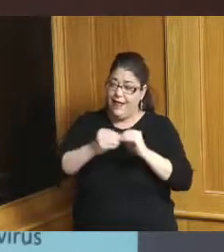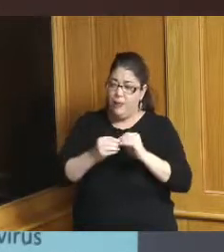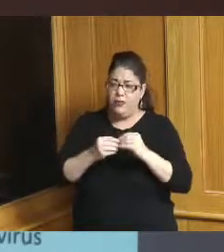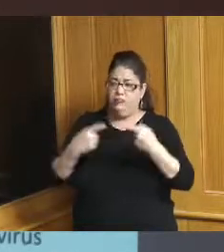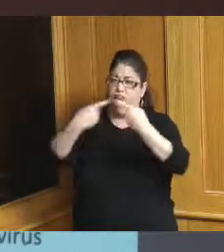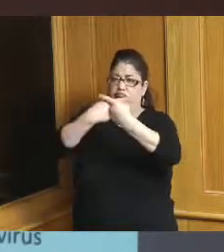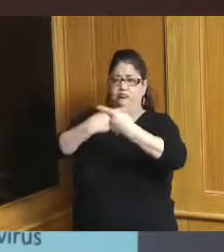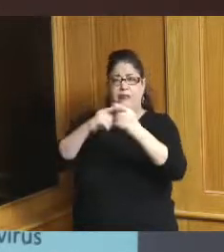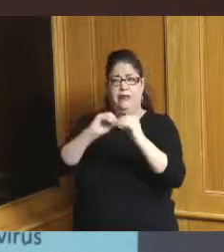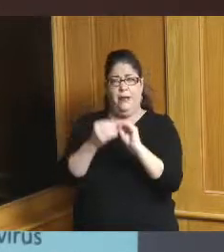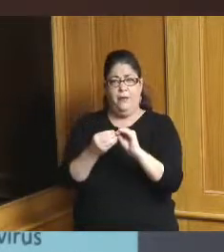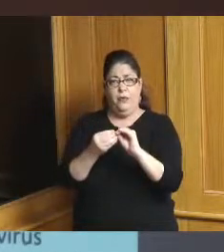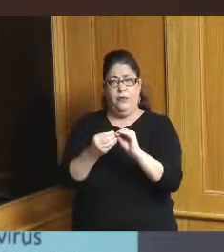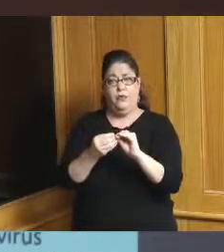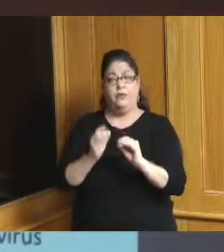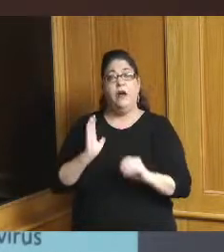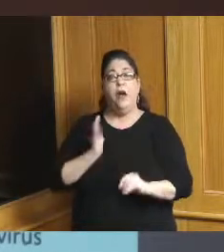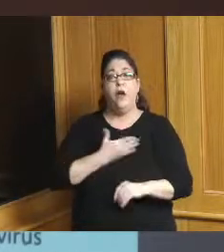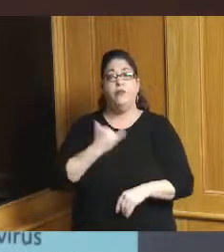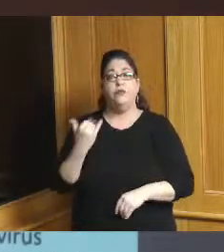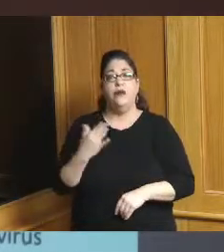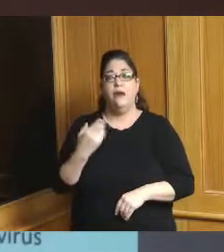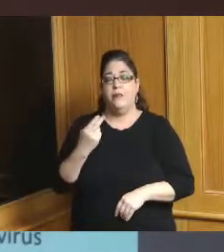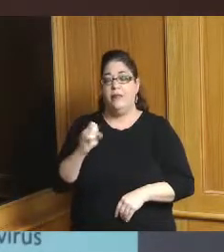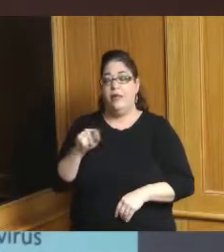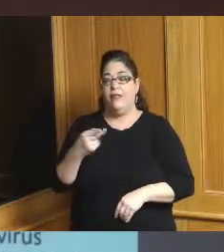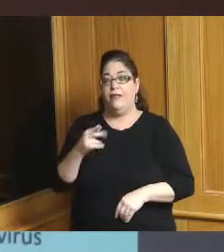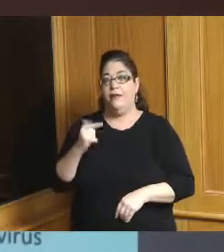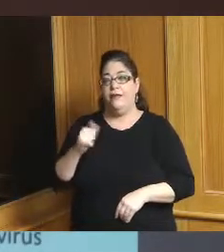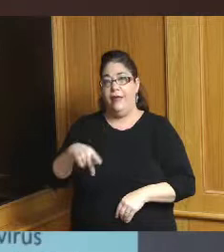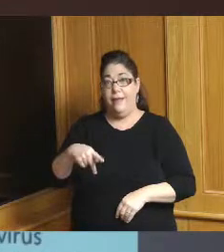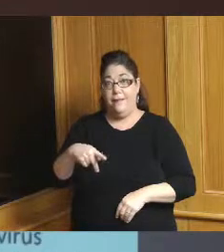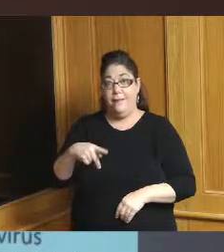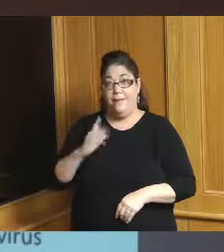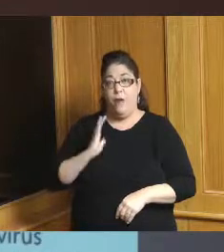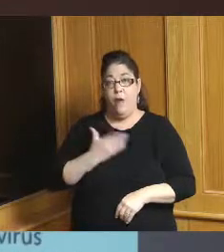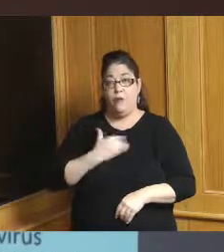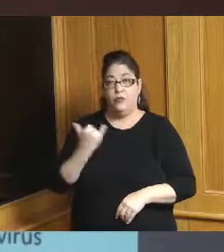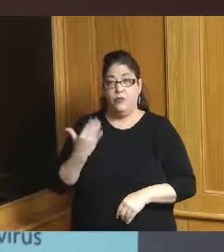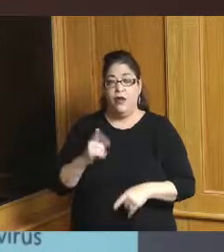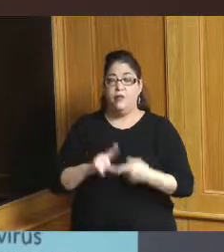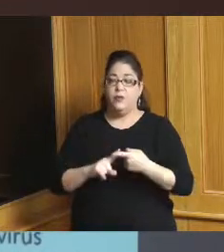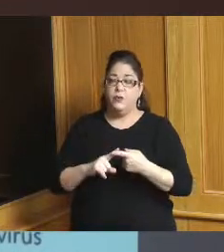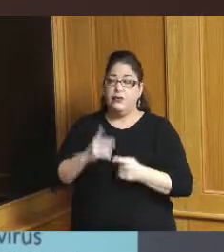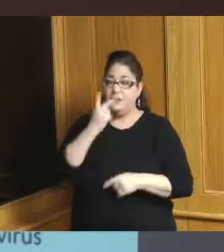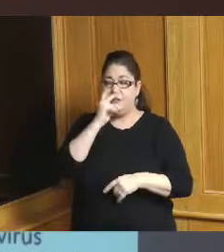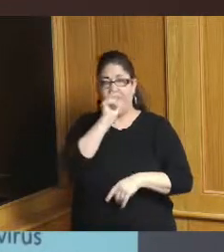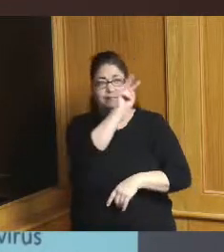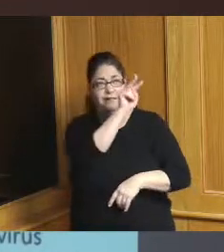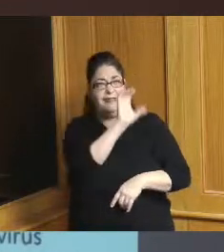cap tries to do is to to just we usually go for the CDC's website recommendations